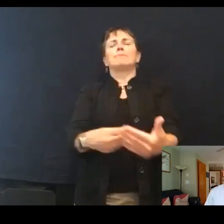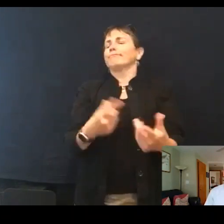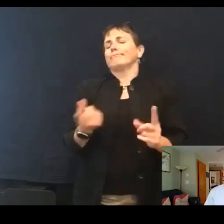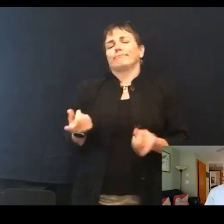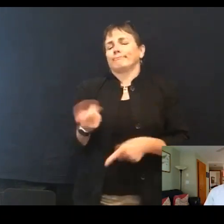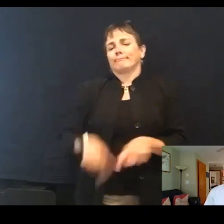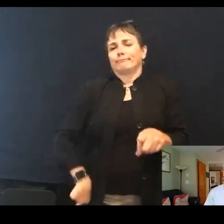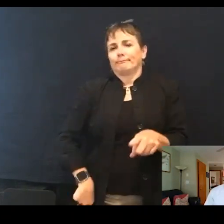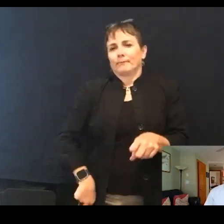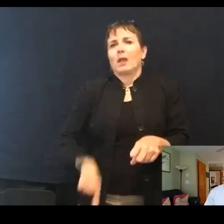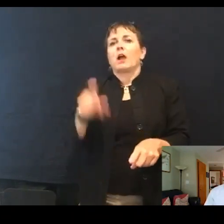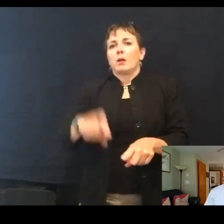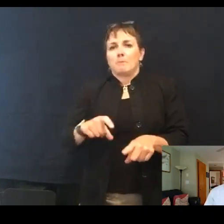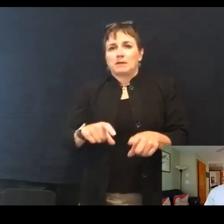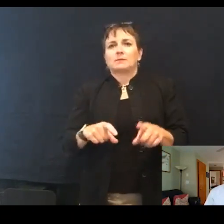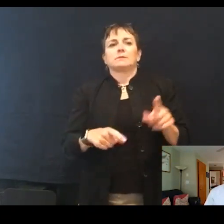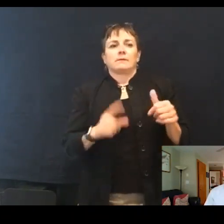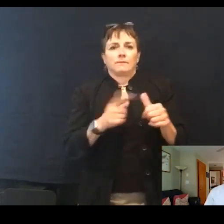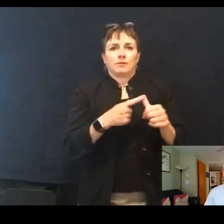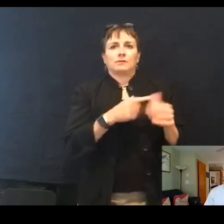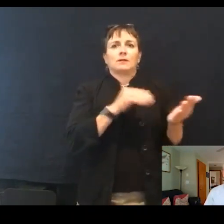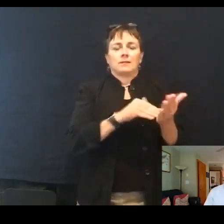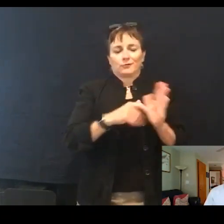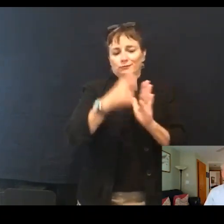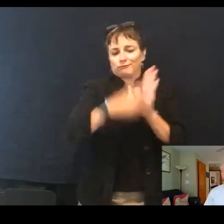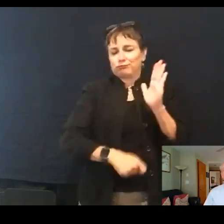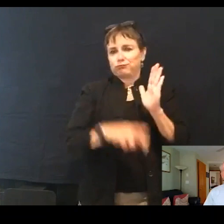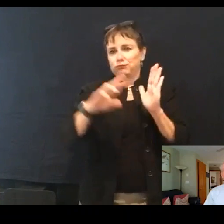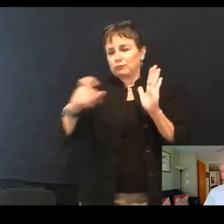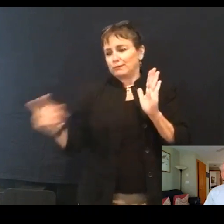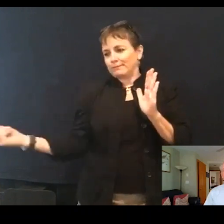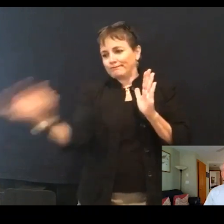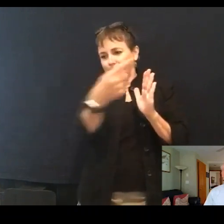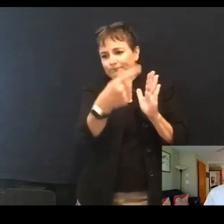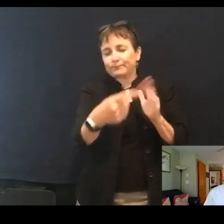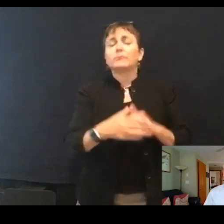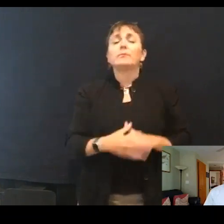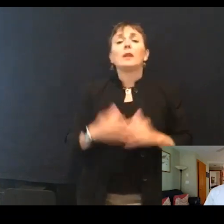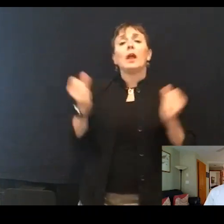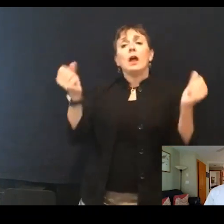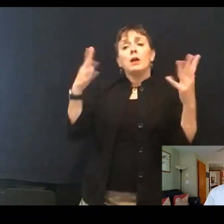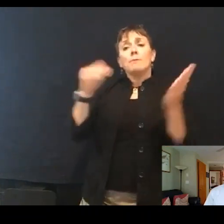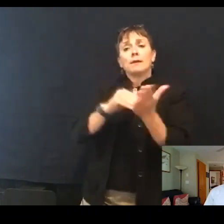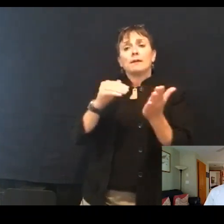It has to go through a clinician. Now, many clinicians already are aware of this test.